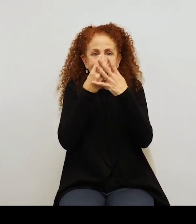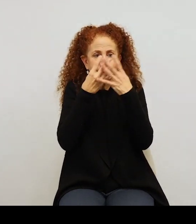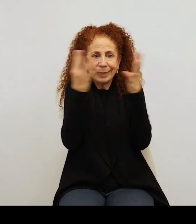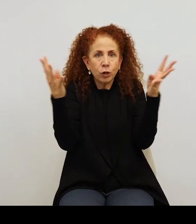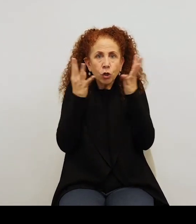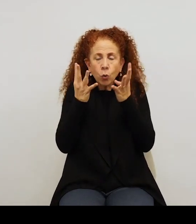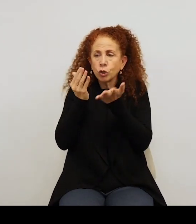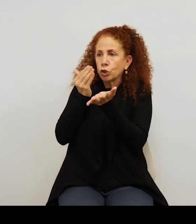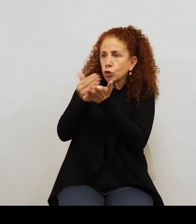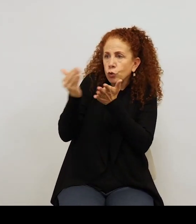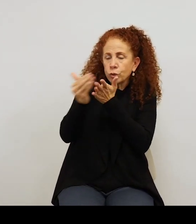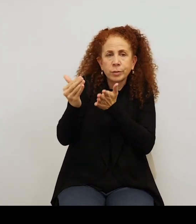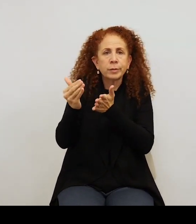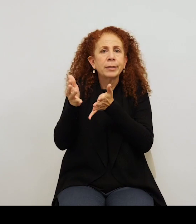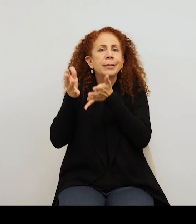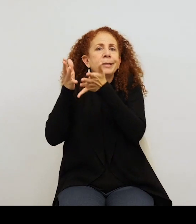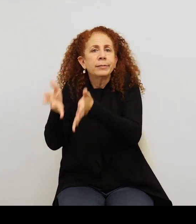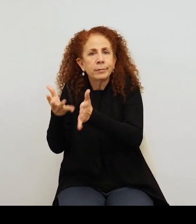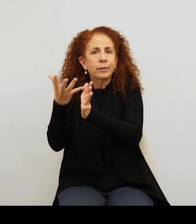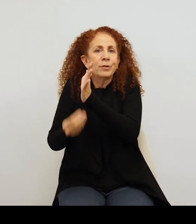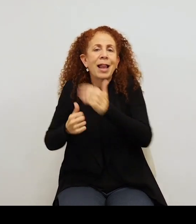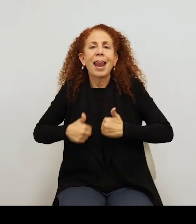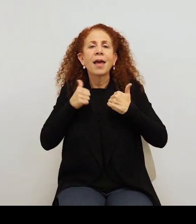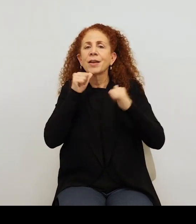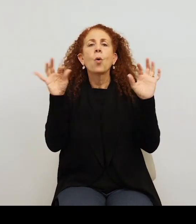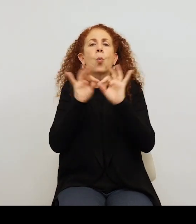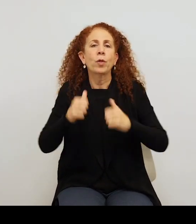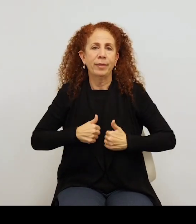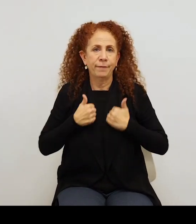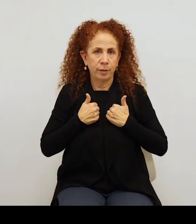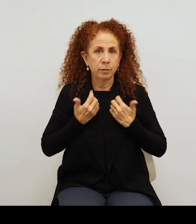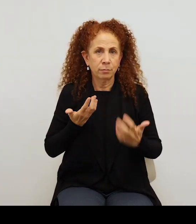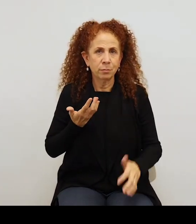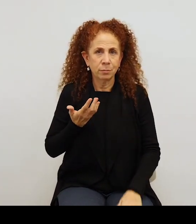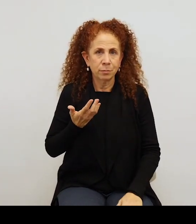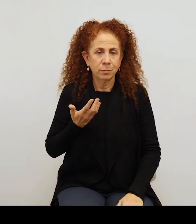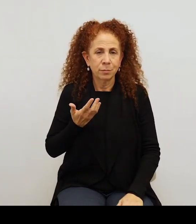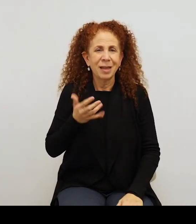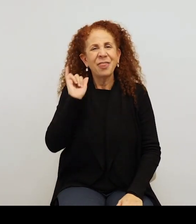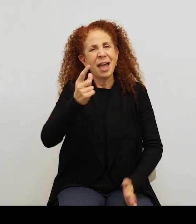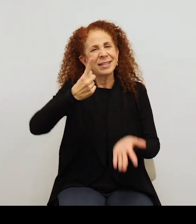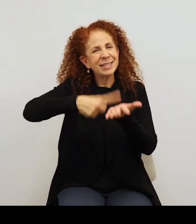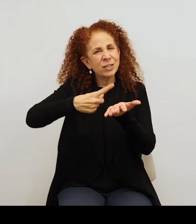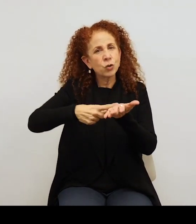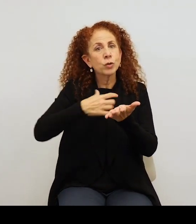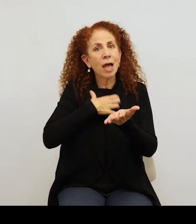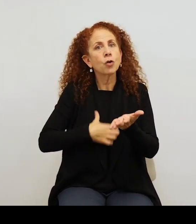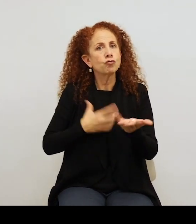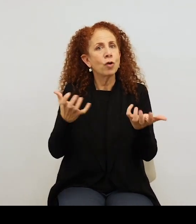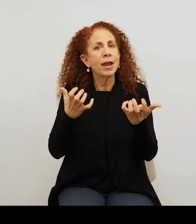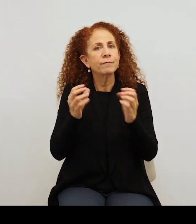deprivation, life not worth-- not worth living. This is the discourse that I craved a little bit